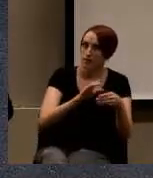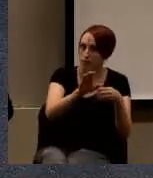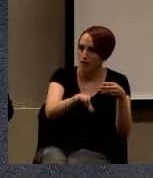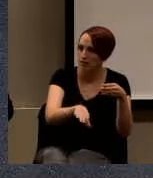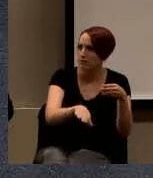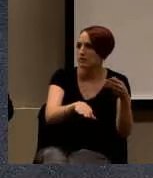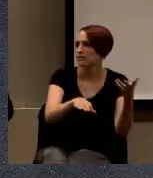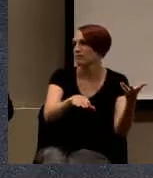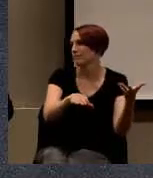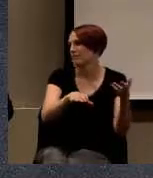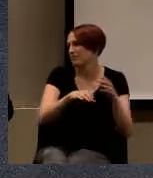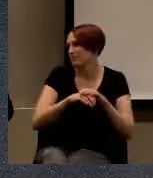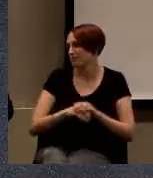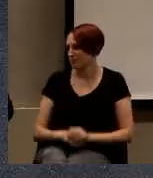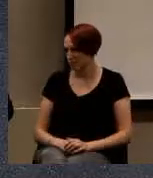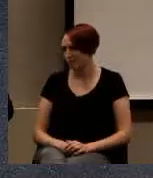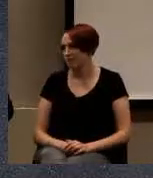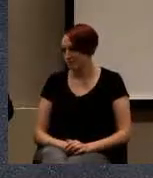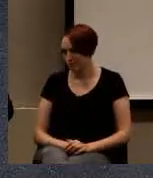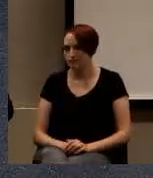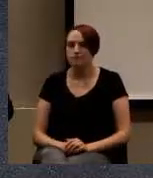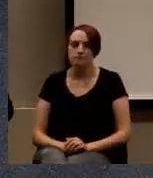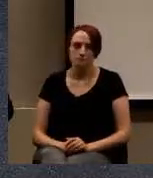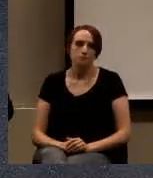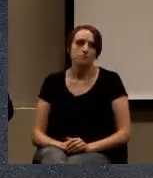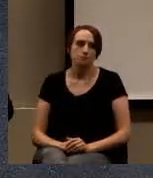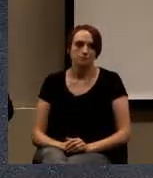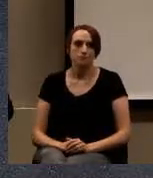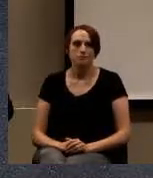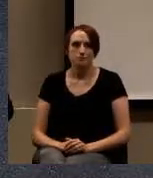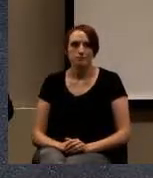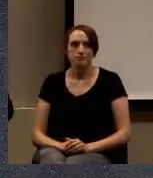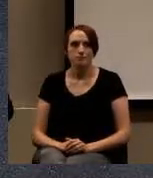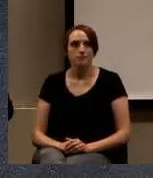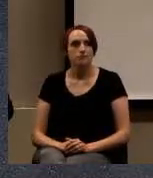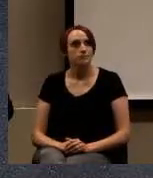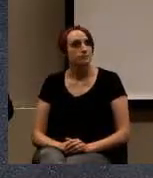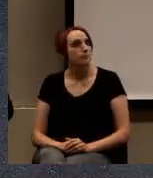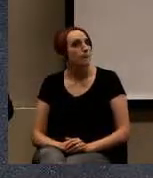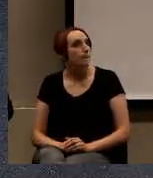the same timeframes, at least the capacity for it.